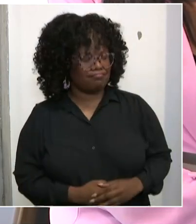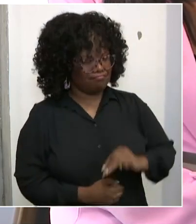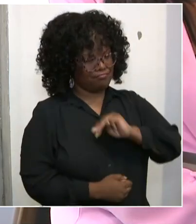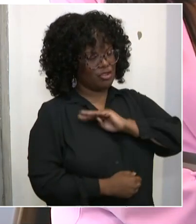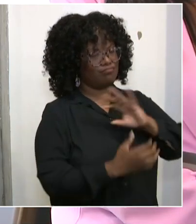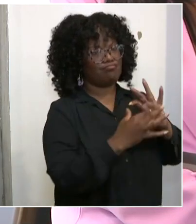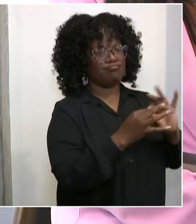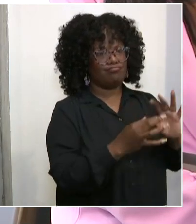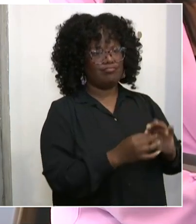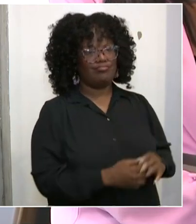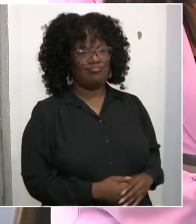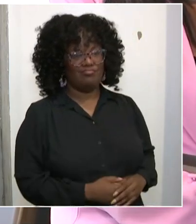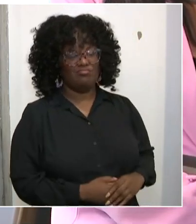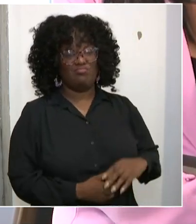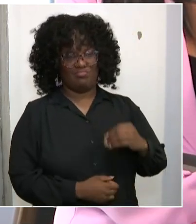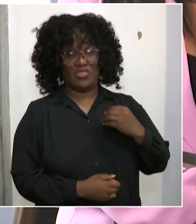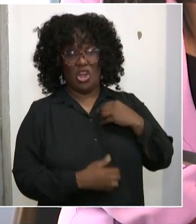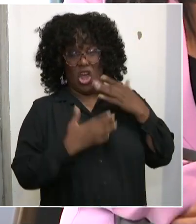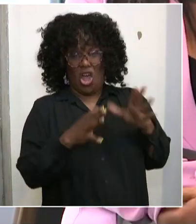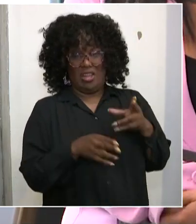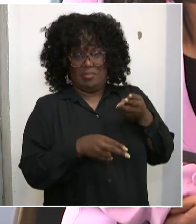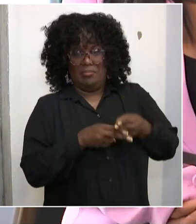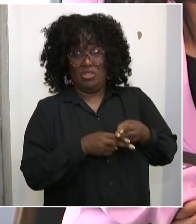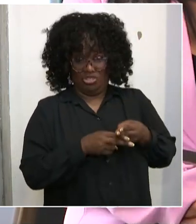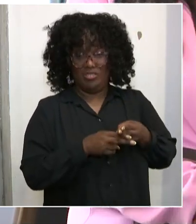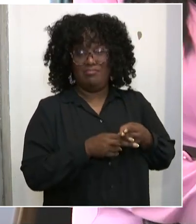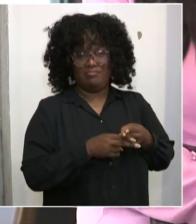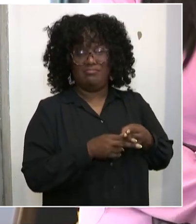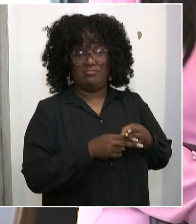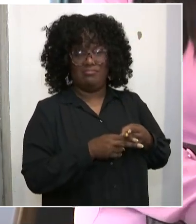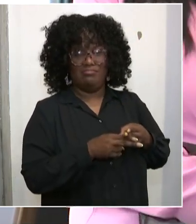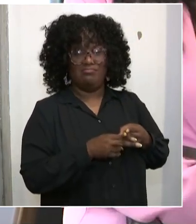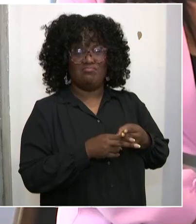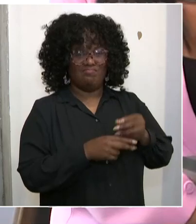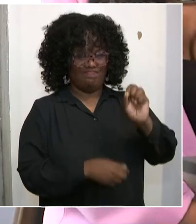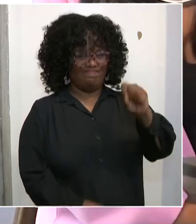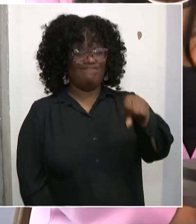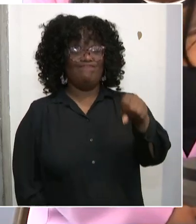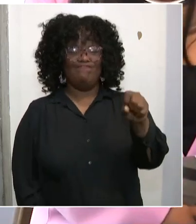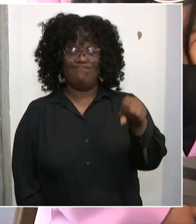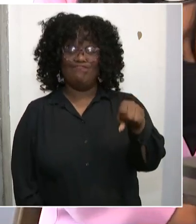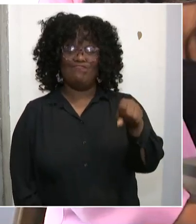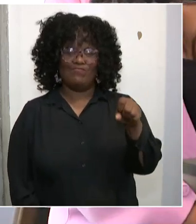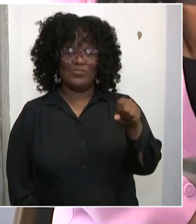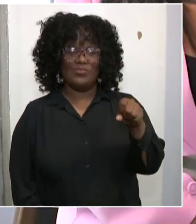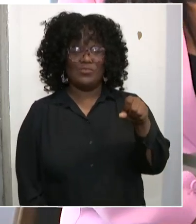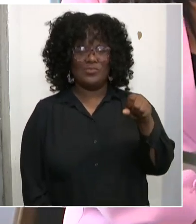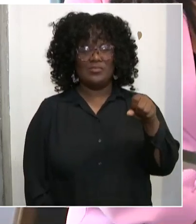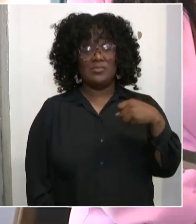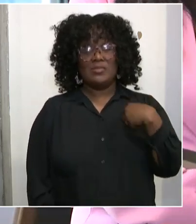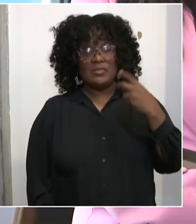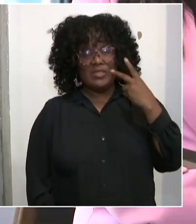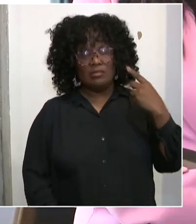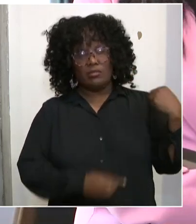and over the last several years we've seen ebbs and flows of international travel, um, to,